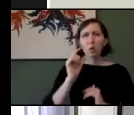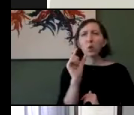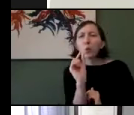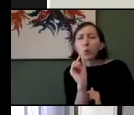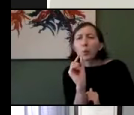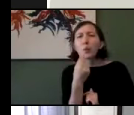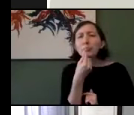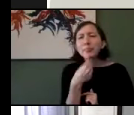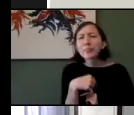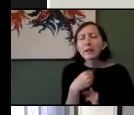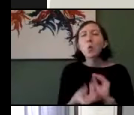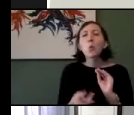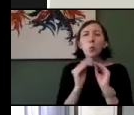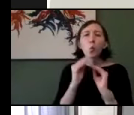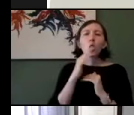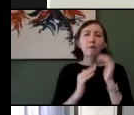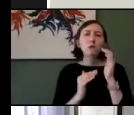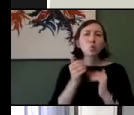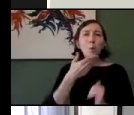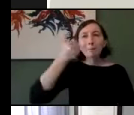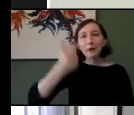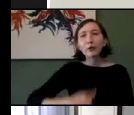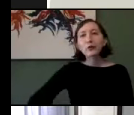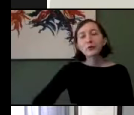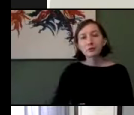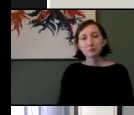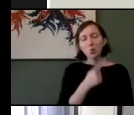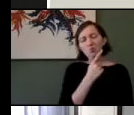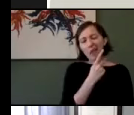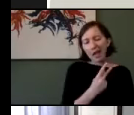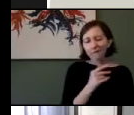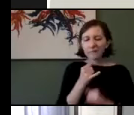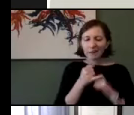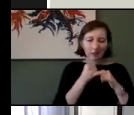This elastic is 1/2 inch but is better for extenders.